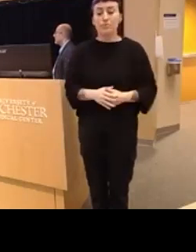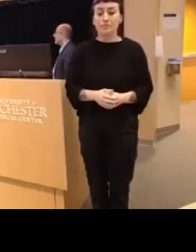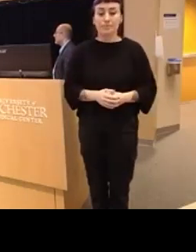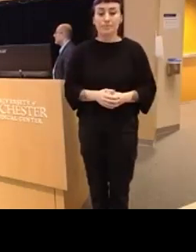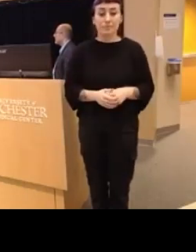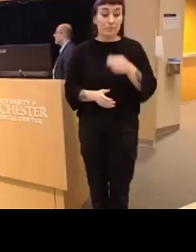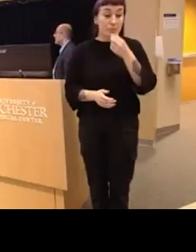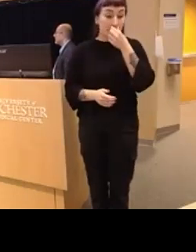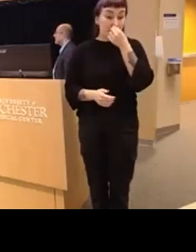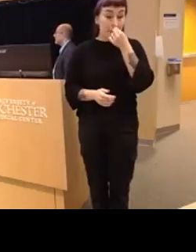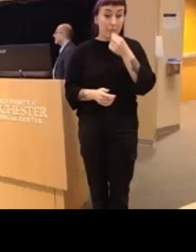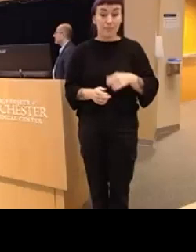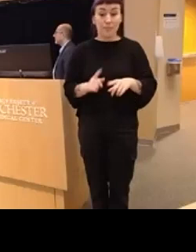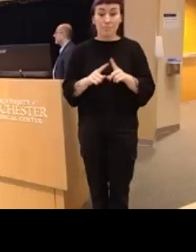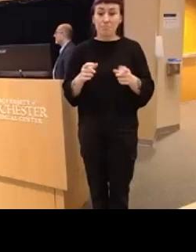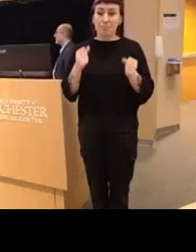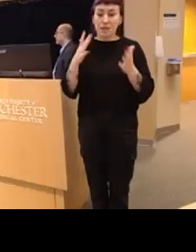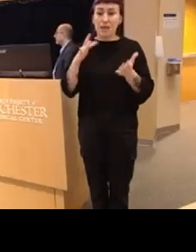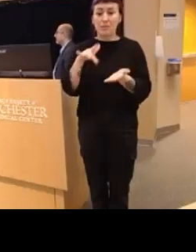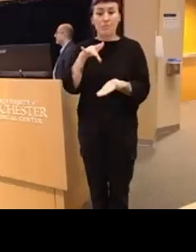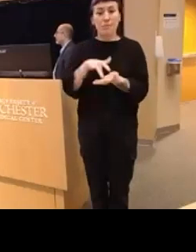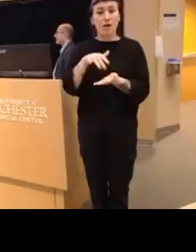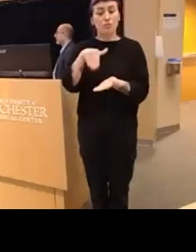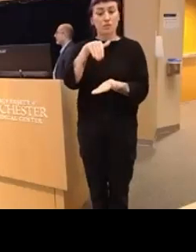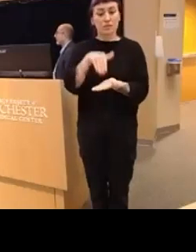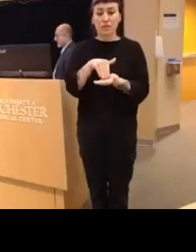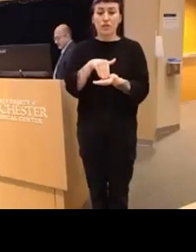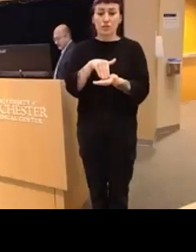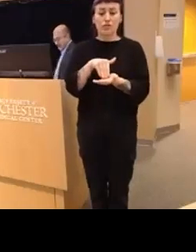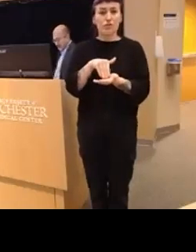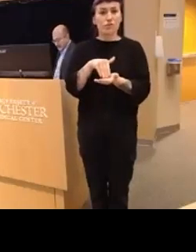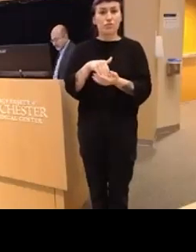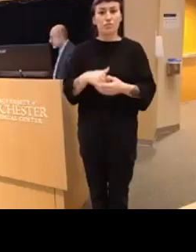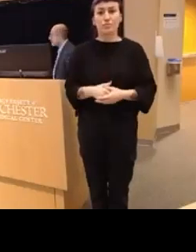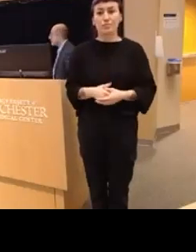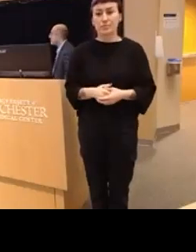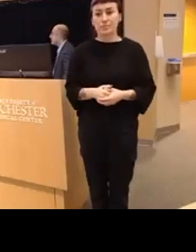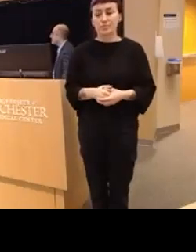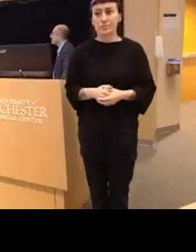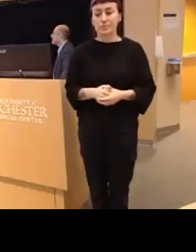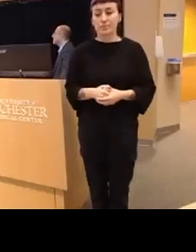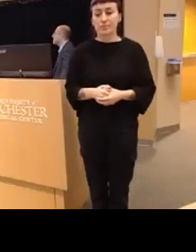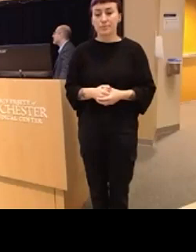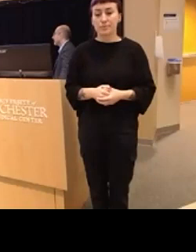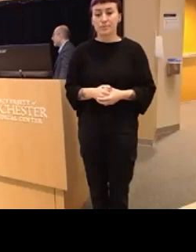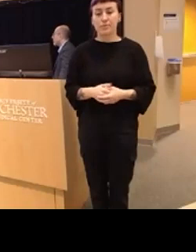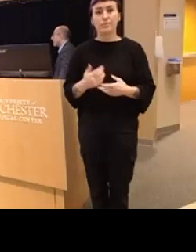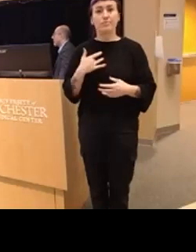but you know many medical centers don't do it and usually it's really related to payment systems or